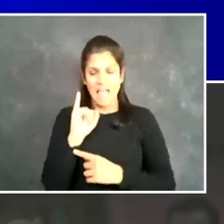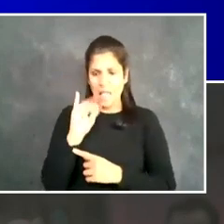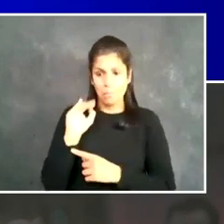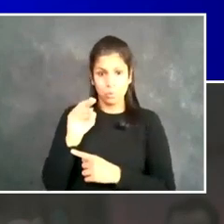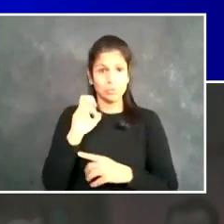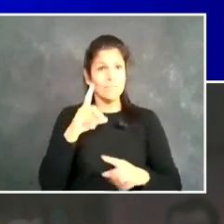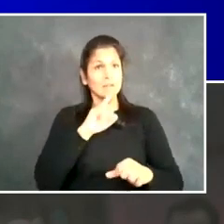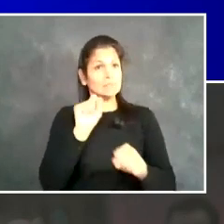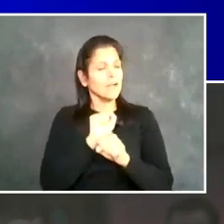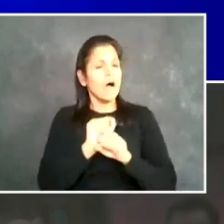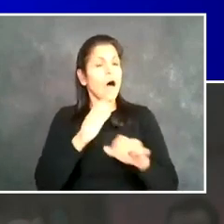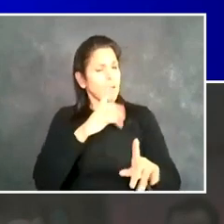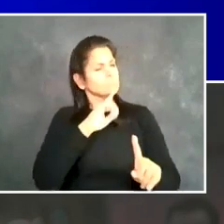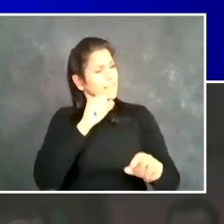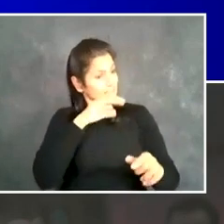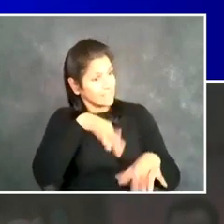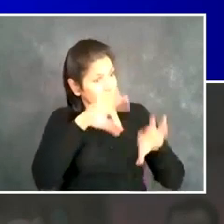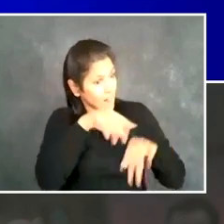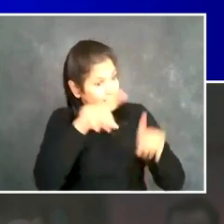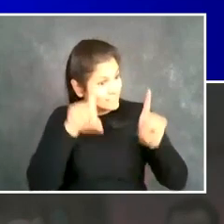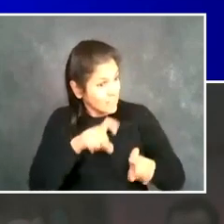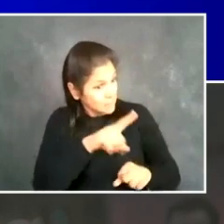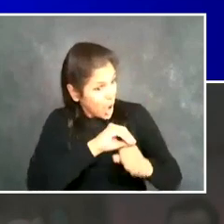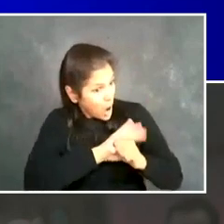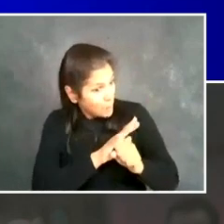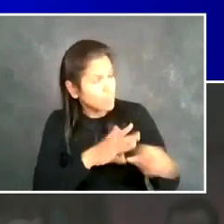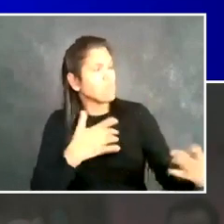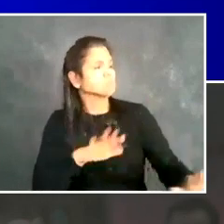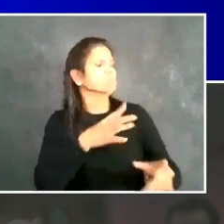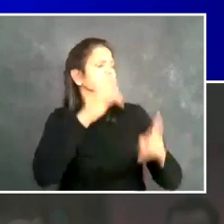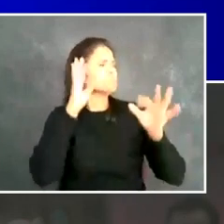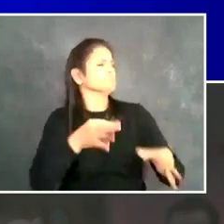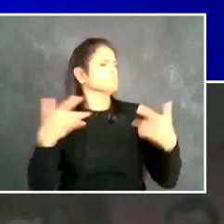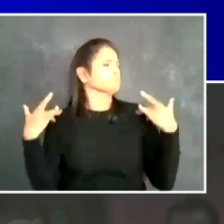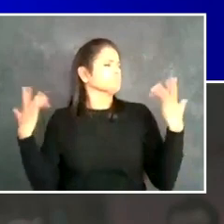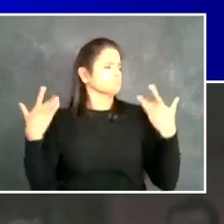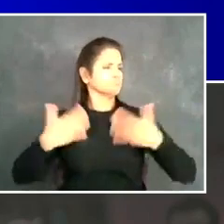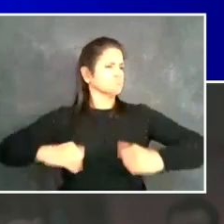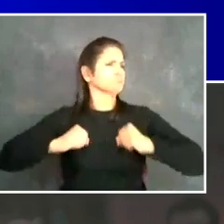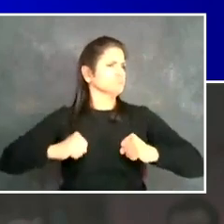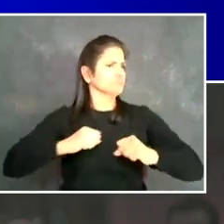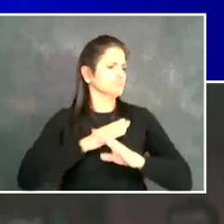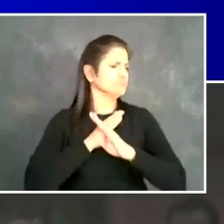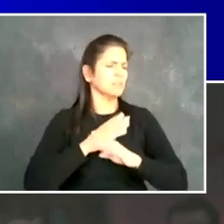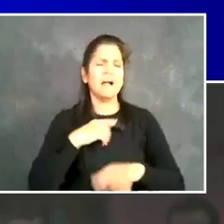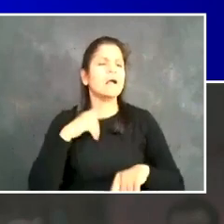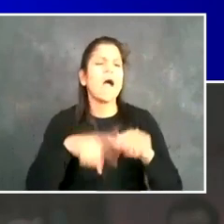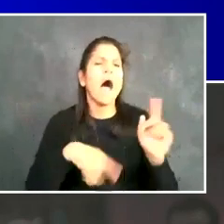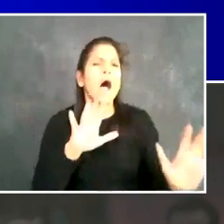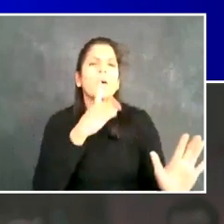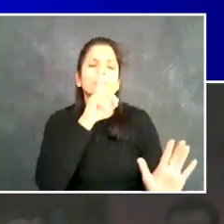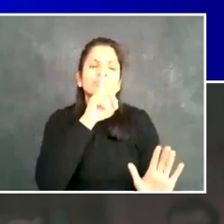YOU CAN'T GET SOMETHING AGAIN.